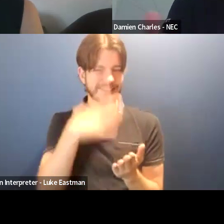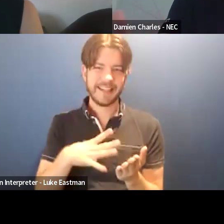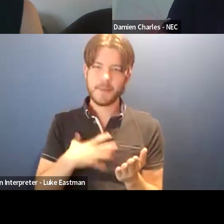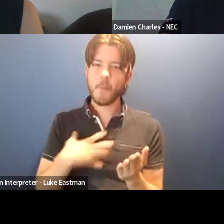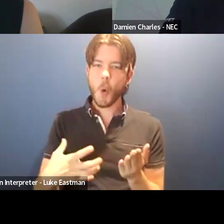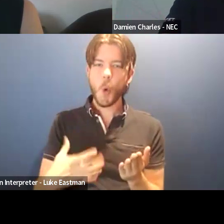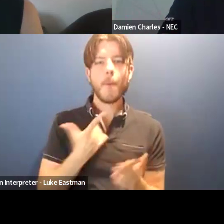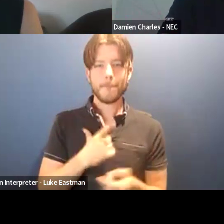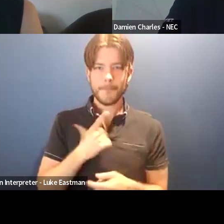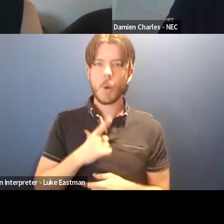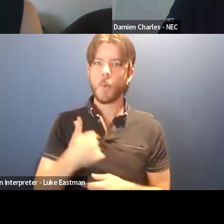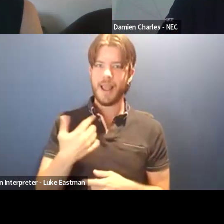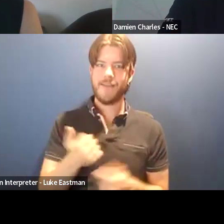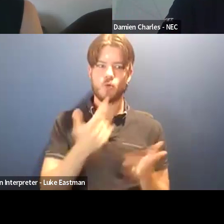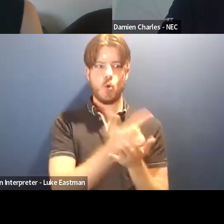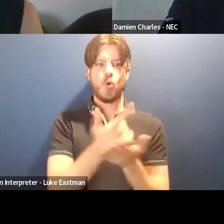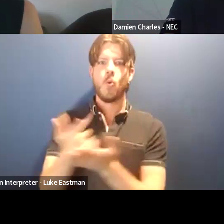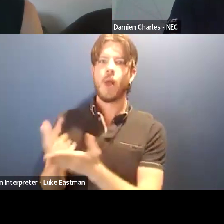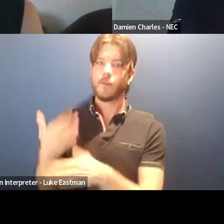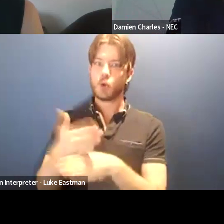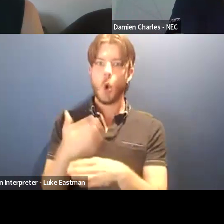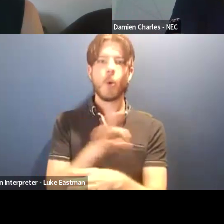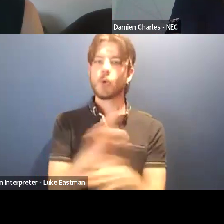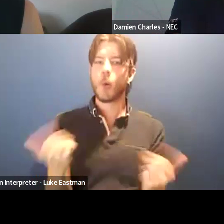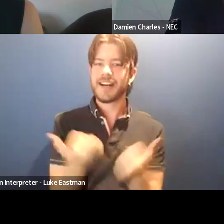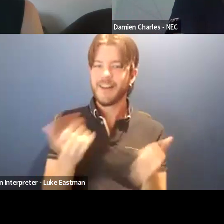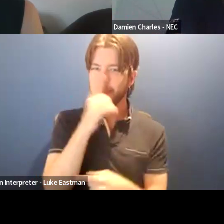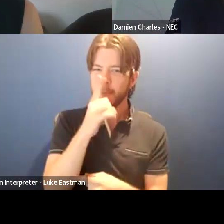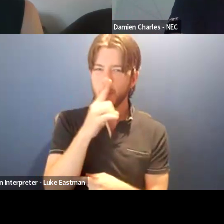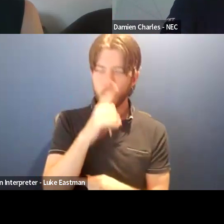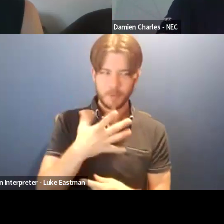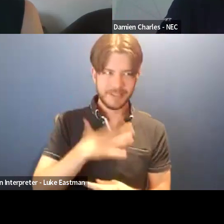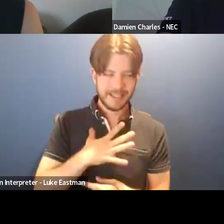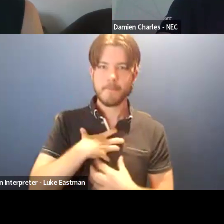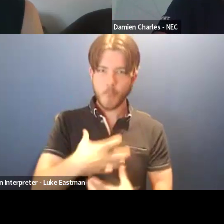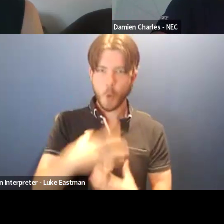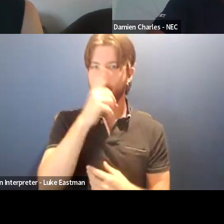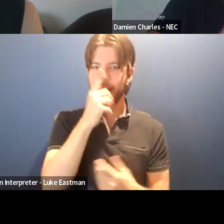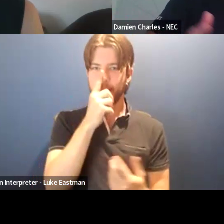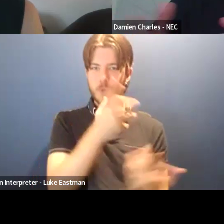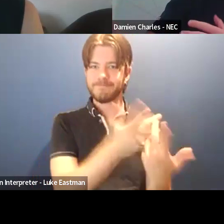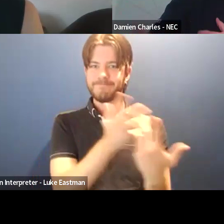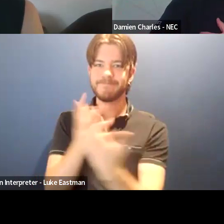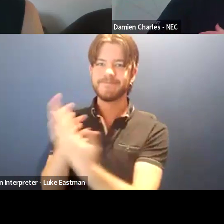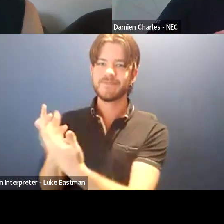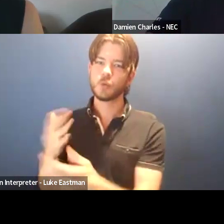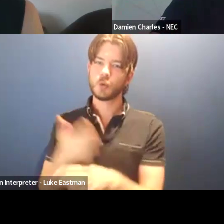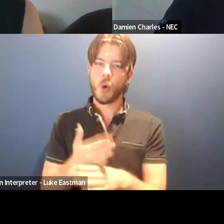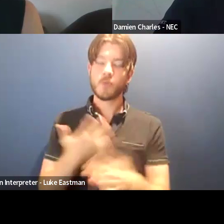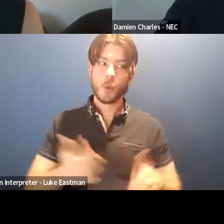broaden the pool of people we're bringing in and so we're trying to provide tasters for people and then